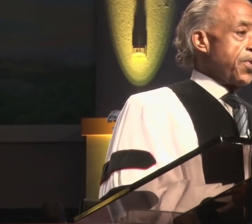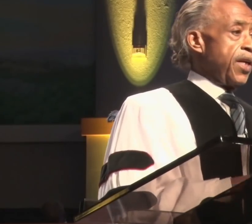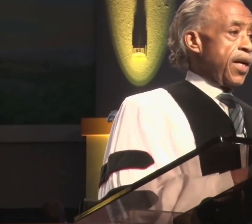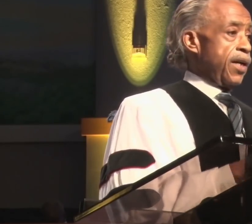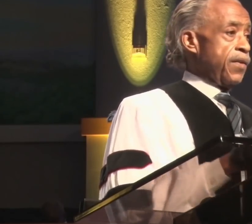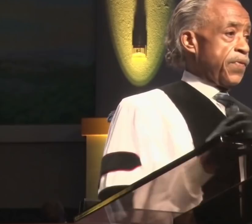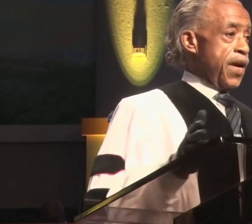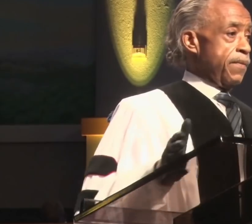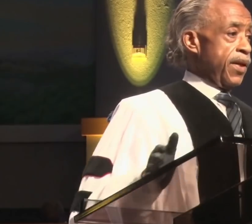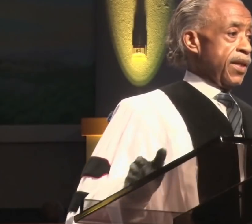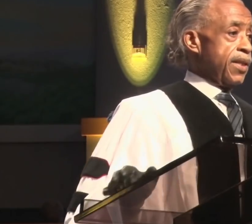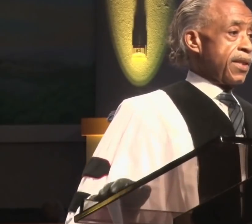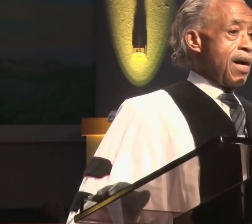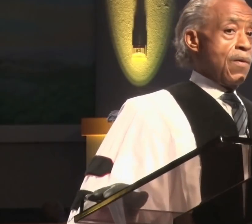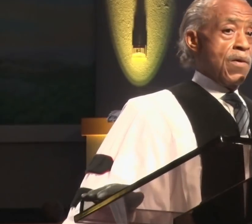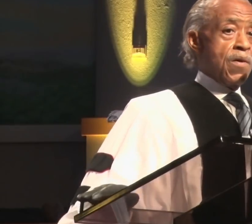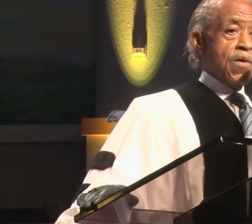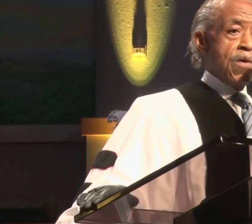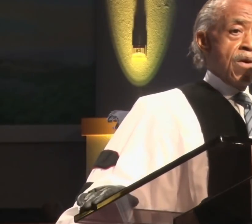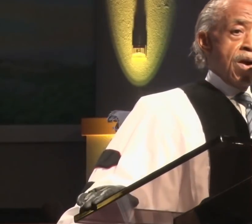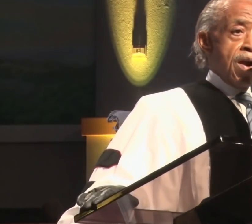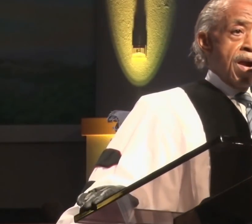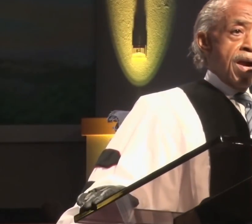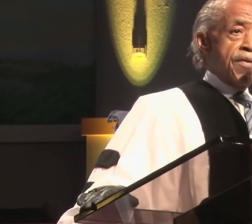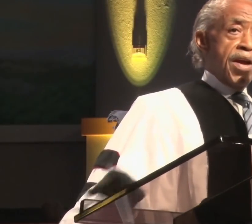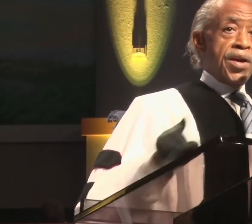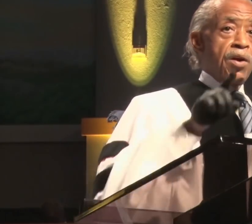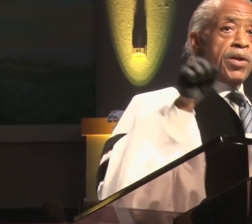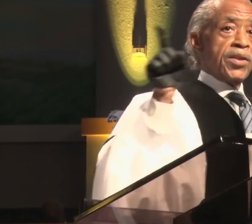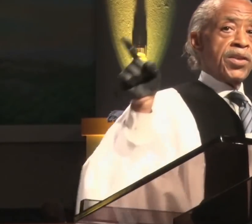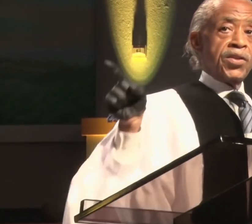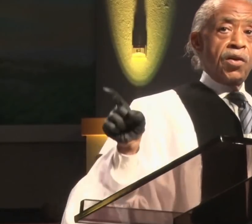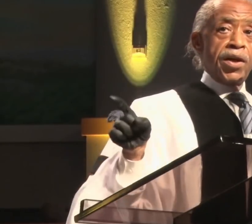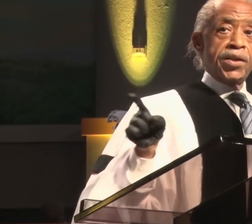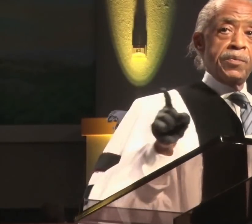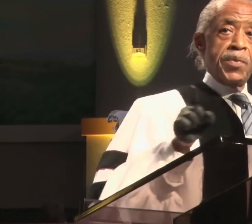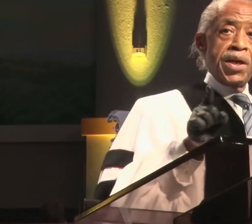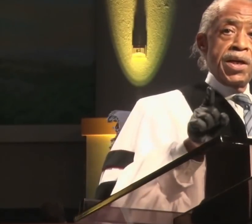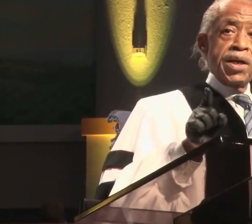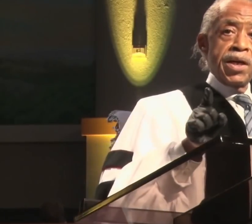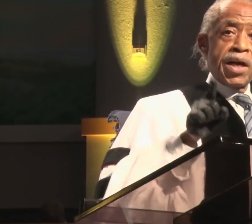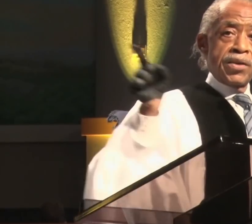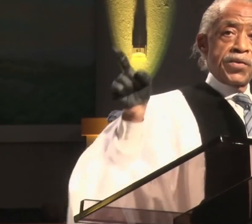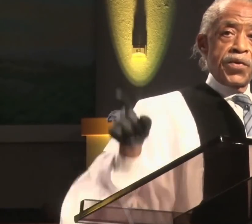FOR OPENING THE DOORS OF THIS CHURCH AND PUTTING ARMS AROUND